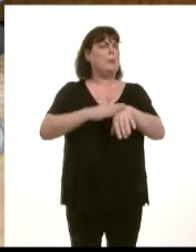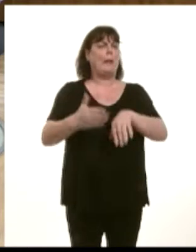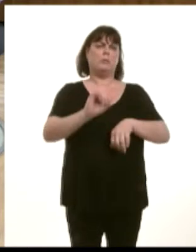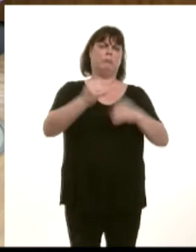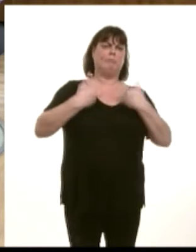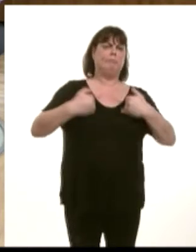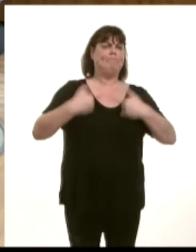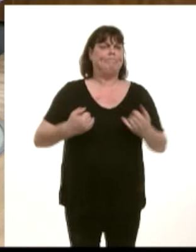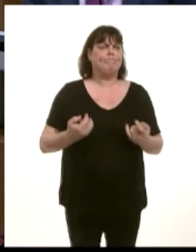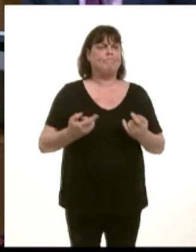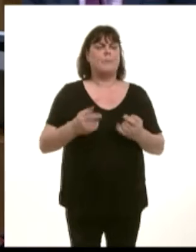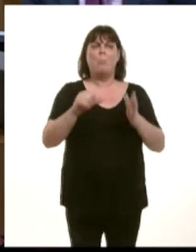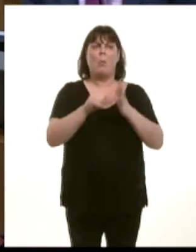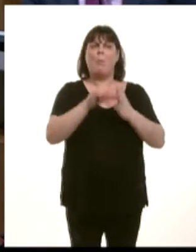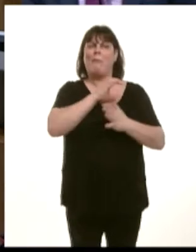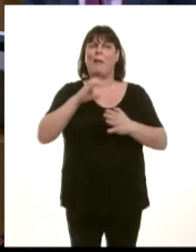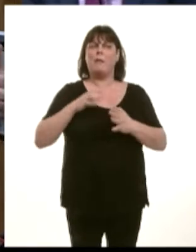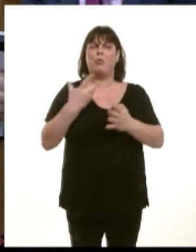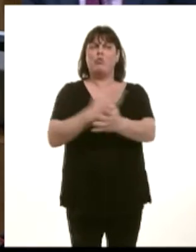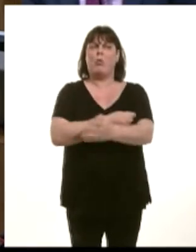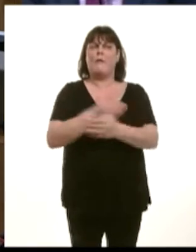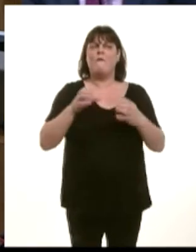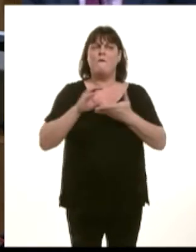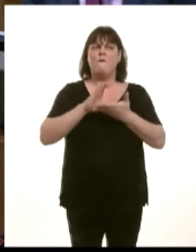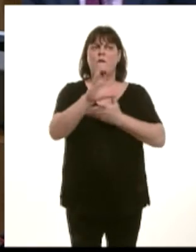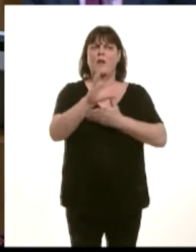The problem with the cancer drugs fund is that it discriminates in favour of those who